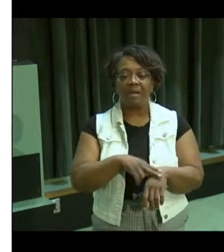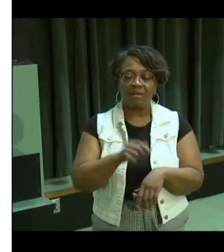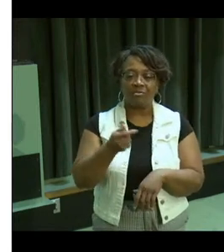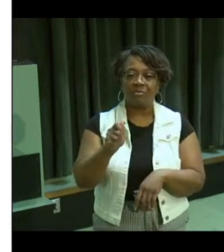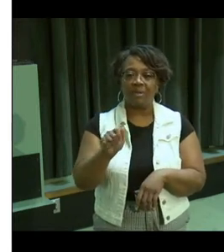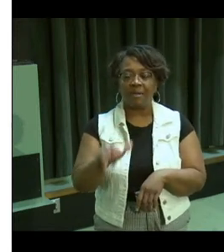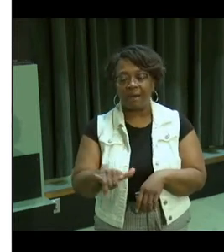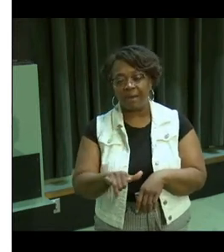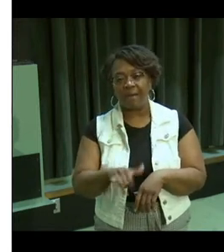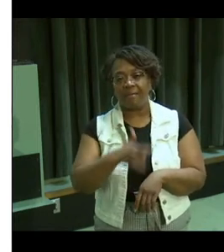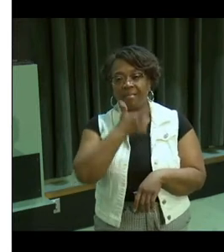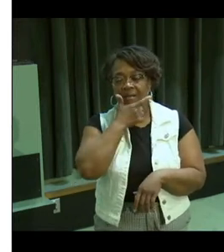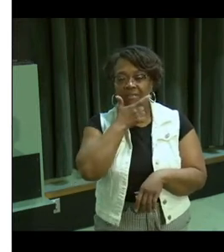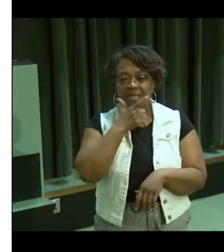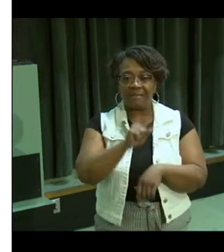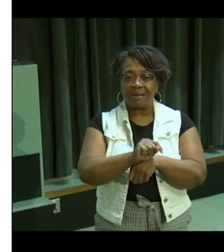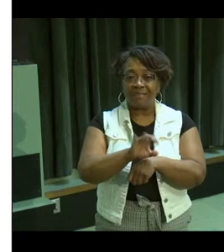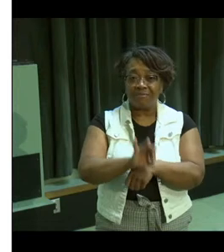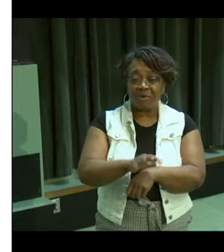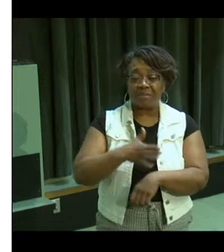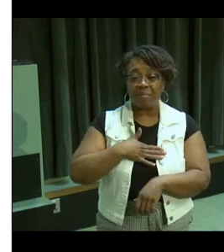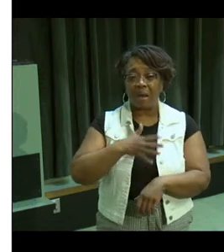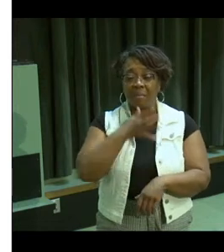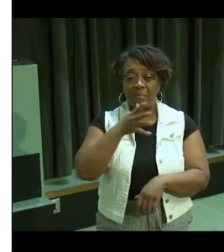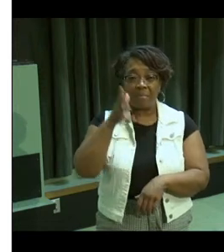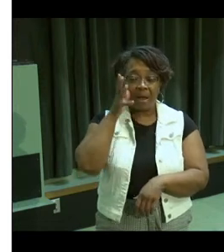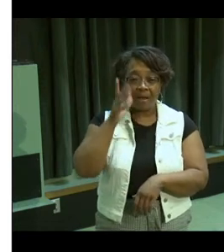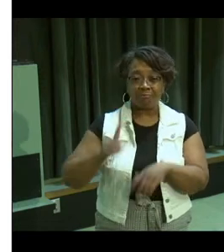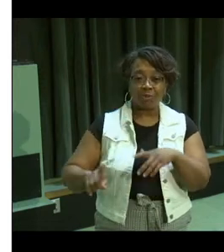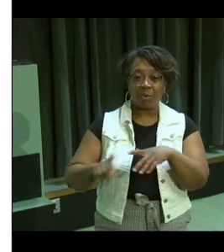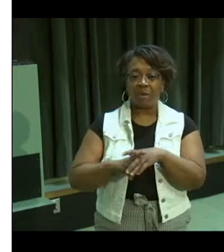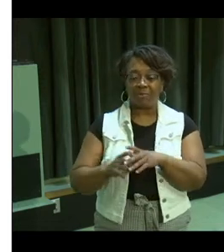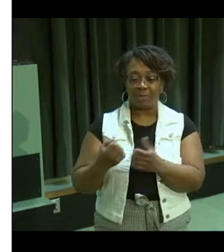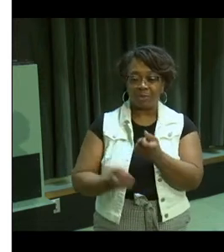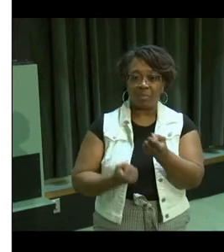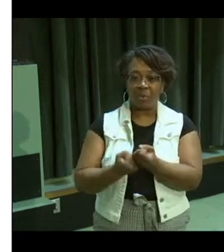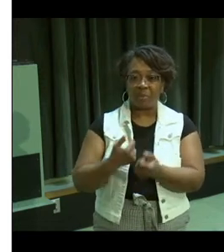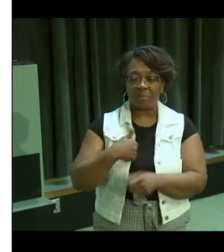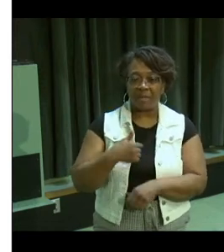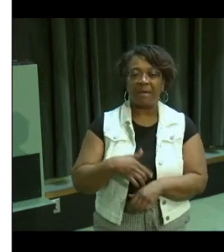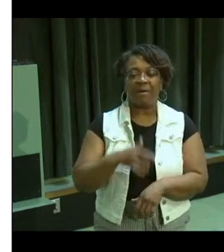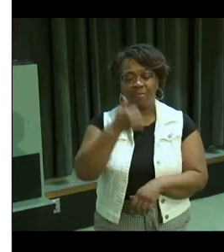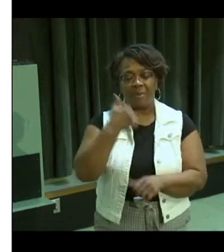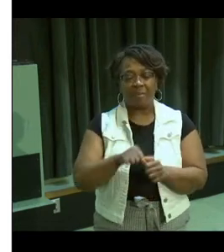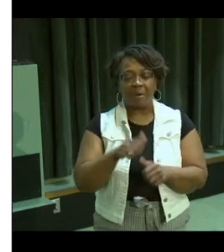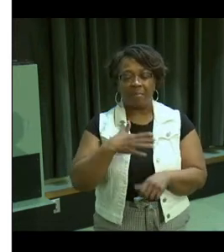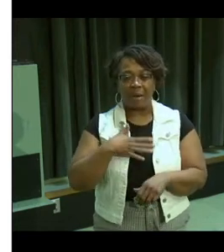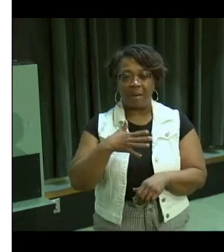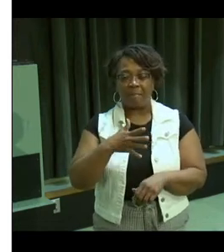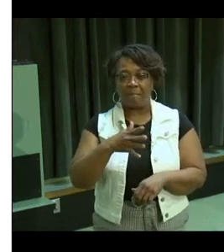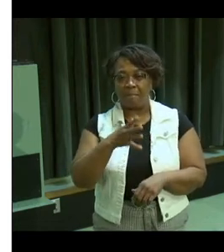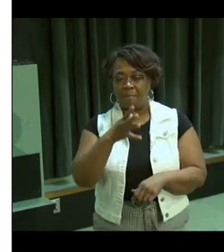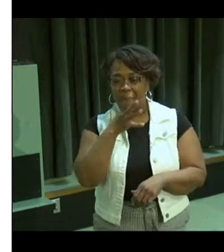Force. So my parents came to